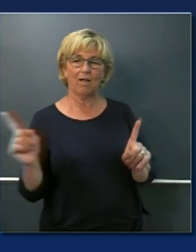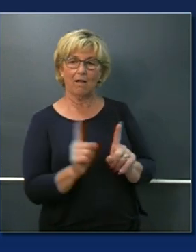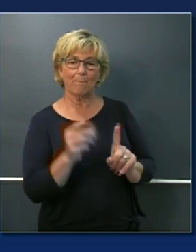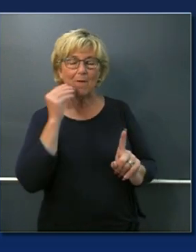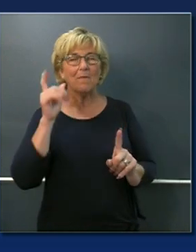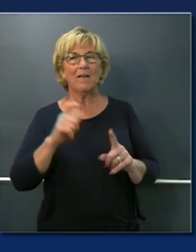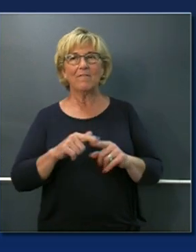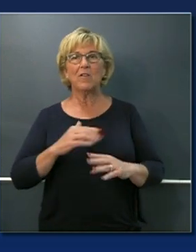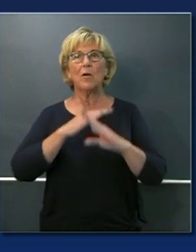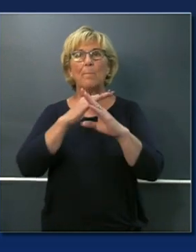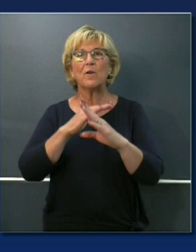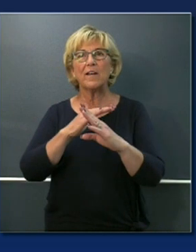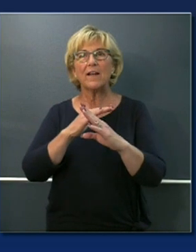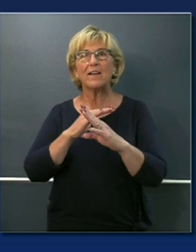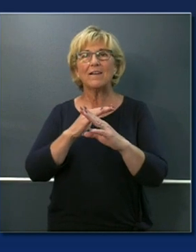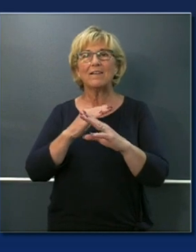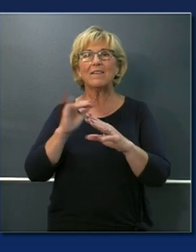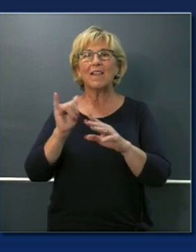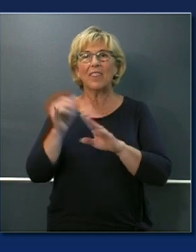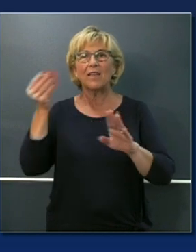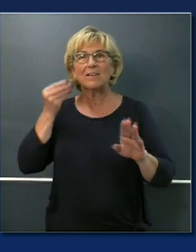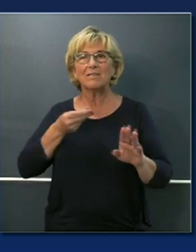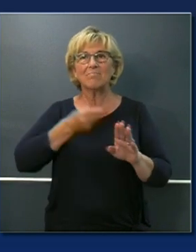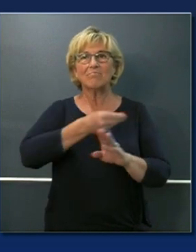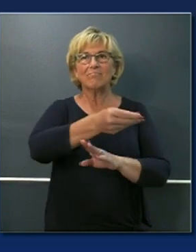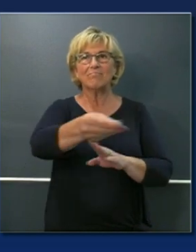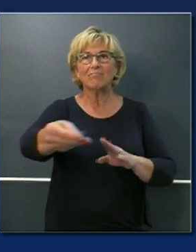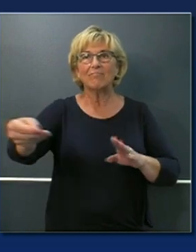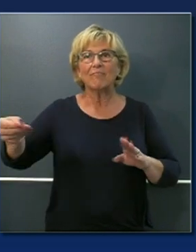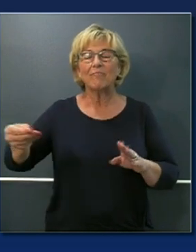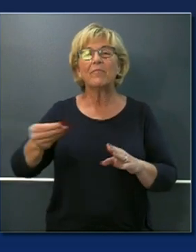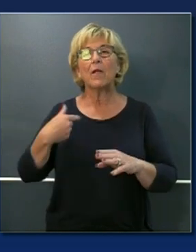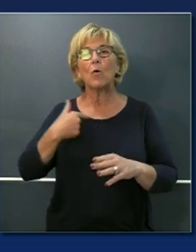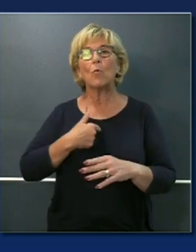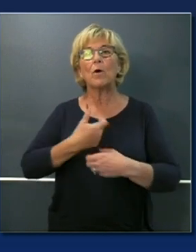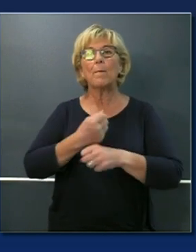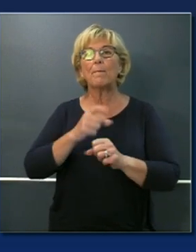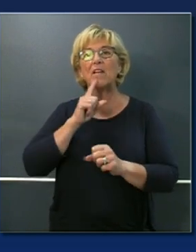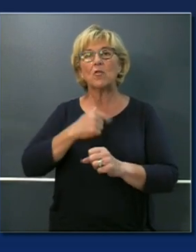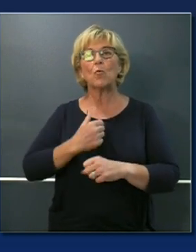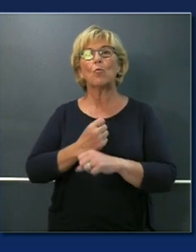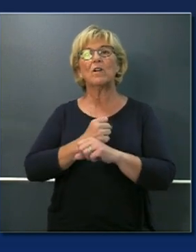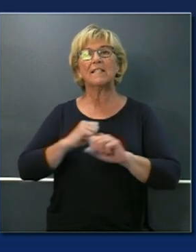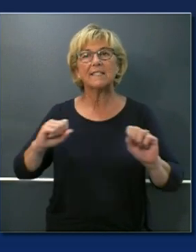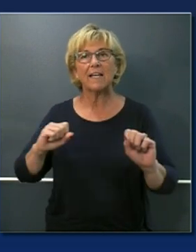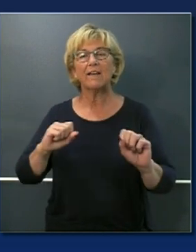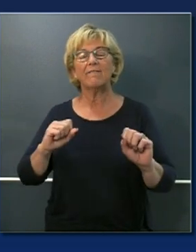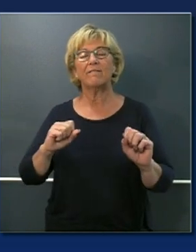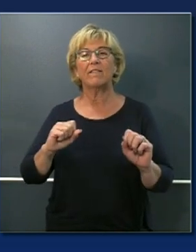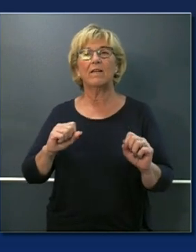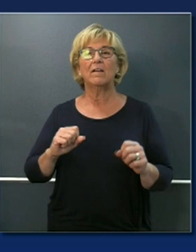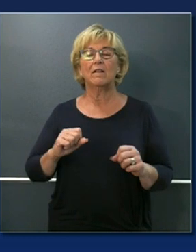IN THE ESSENTIAL WORK FOR US. WE KNOW THAT THERE IS WORK THAT STILL NEEDS TO BE DONE BEFORE WE MOVE ON TO STAGE II. THAT IS ABOUT MAKING THE ESSENTIAL ENVIRONMENT AS SAFE